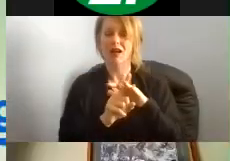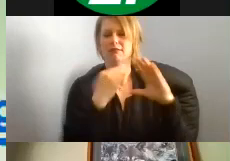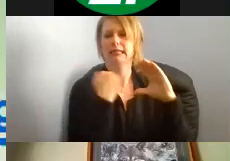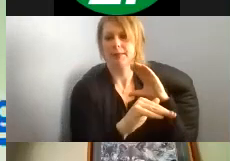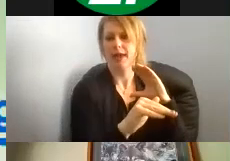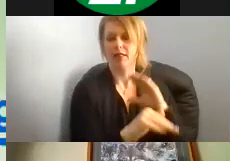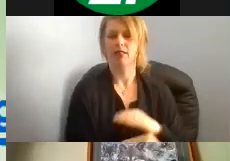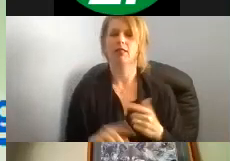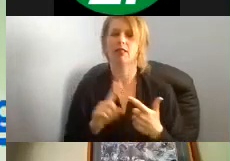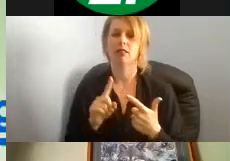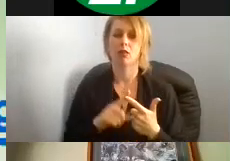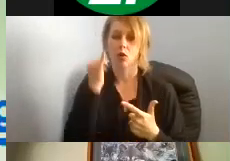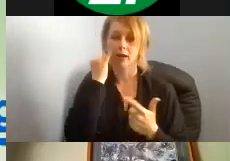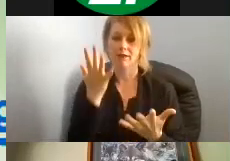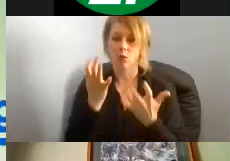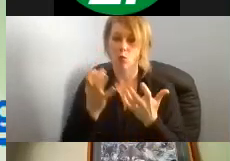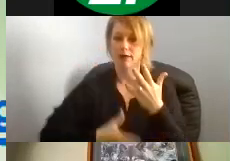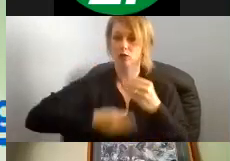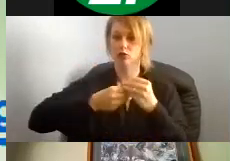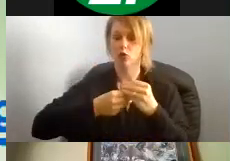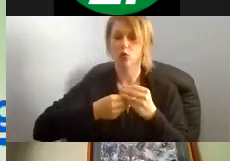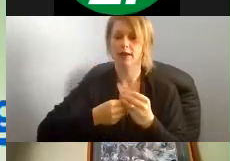and are not a member of the listservs yet, if you’d like to join the school